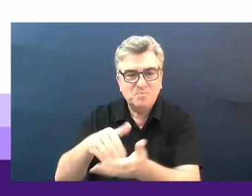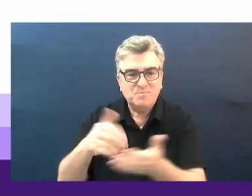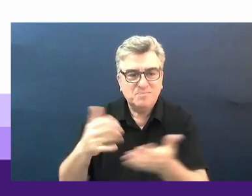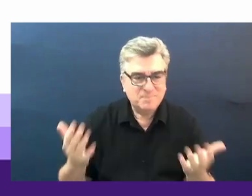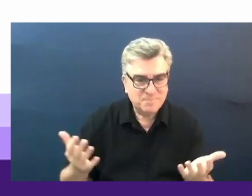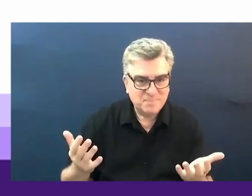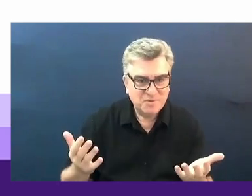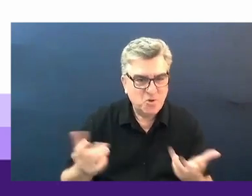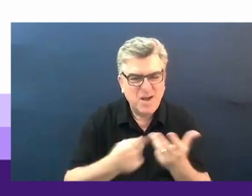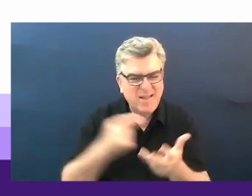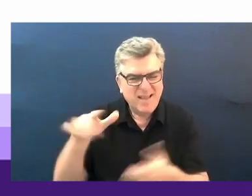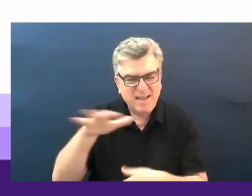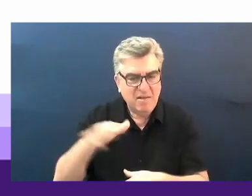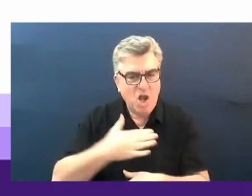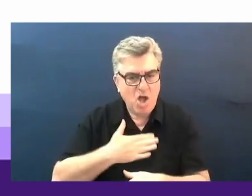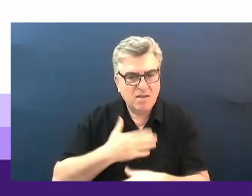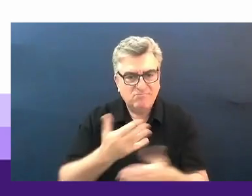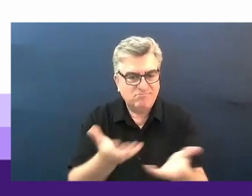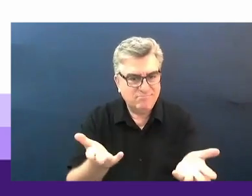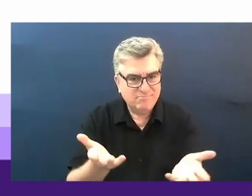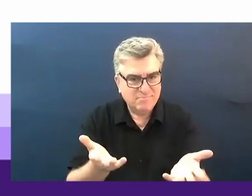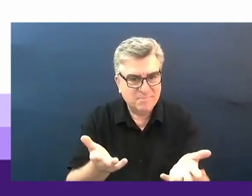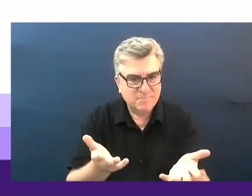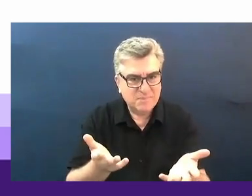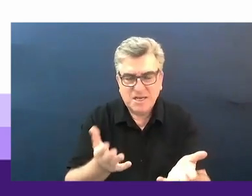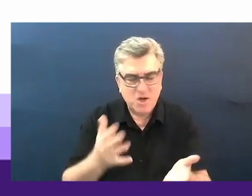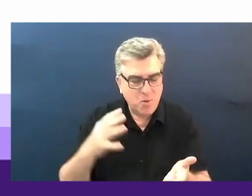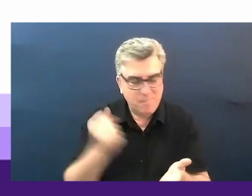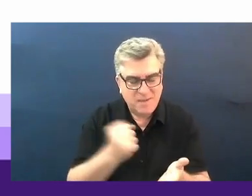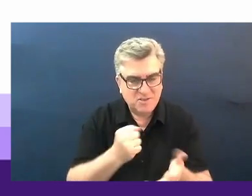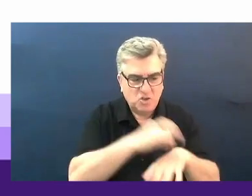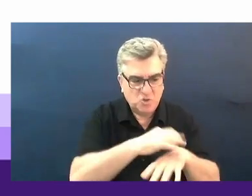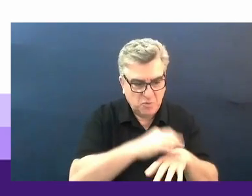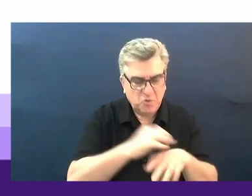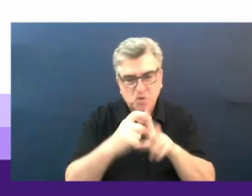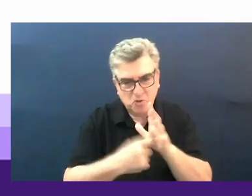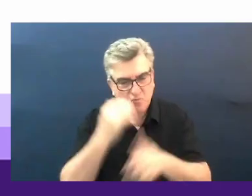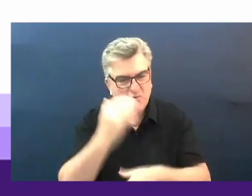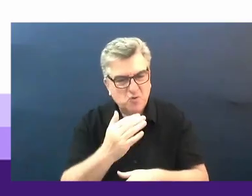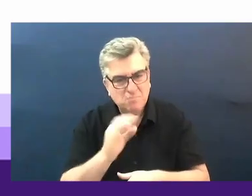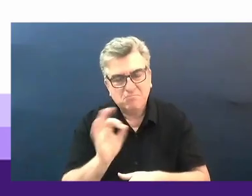where they feel comfortable, somewhere where we're taking the pressure off them that they